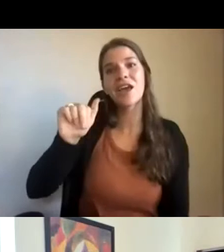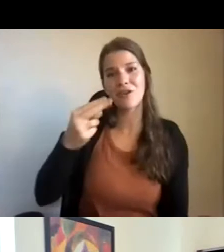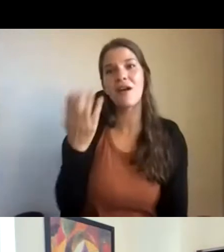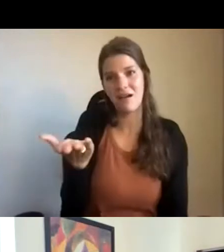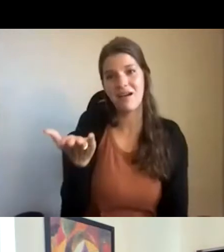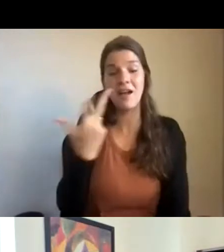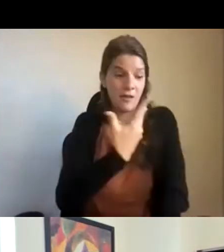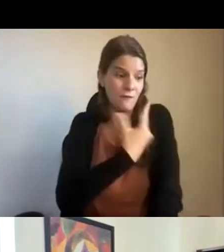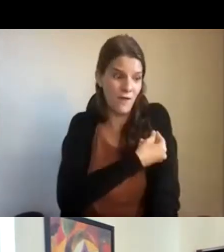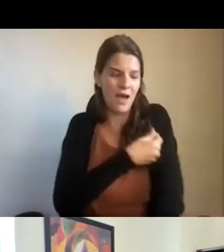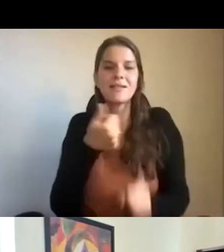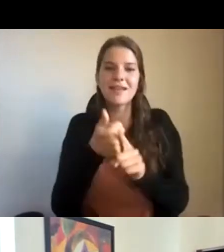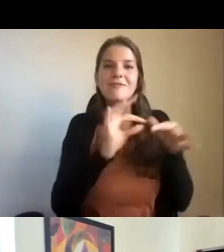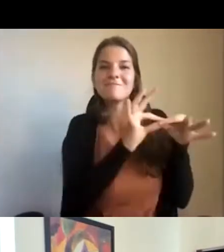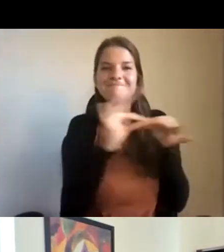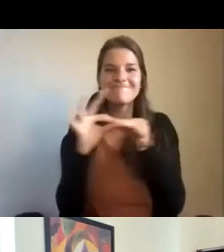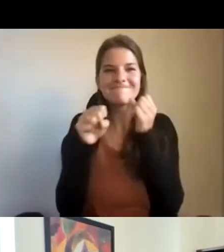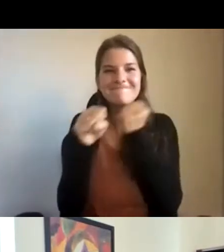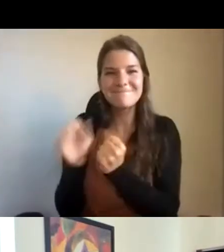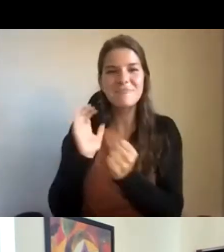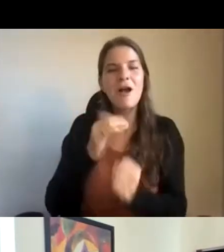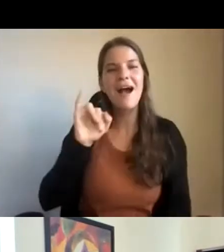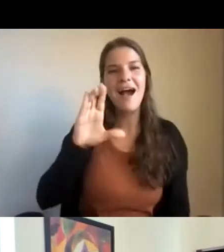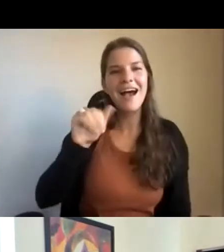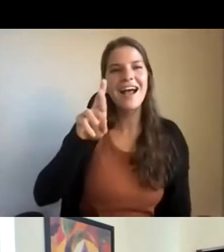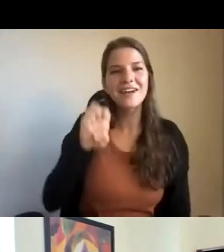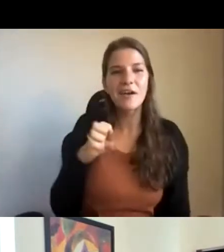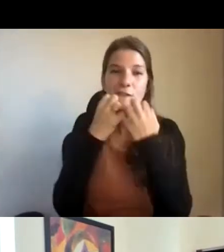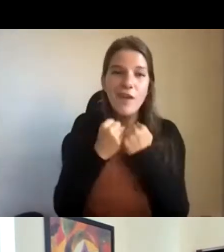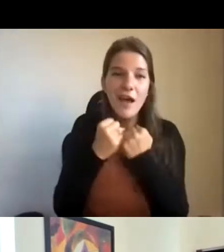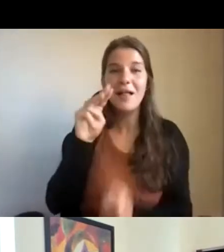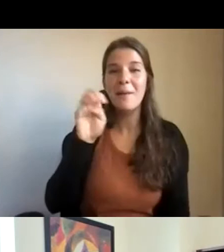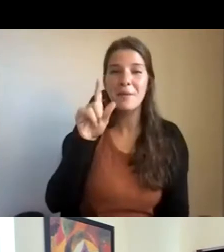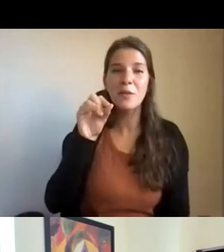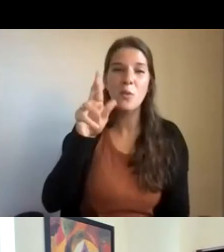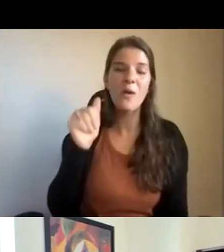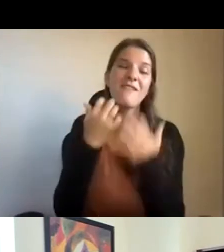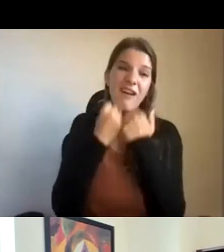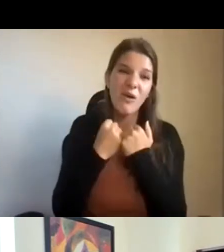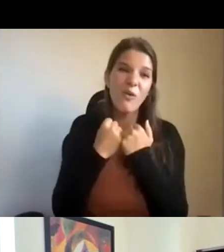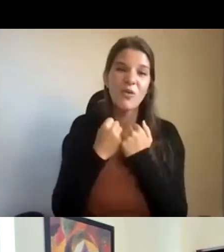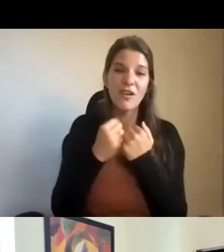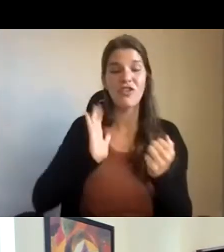aligned with our Meliora and ICare values. It's our obligation really, not only ourselves,